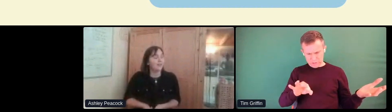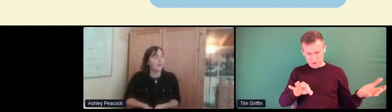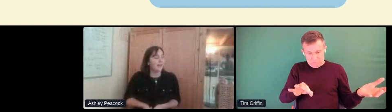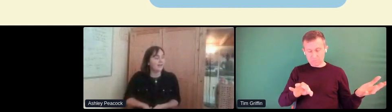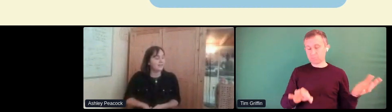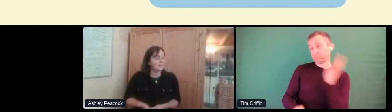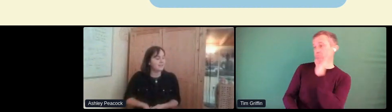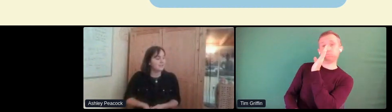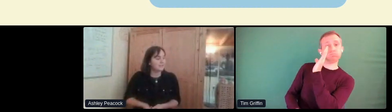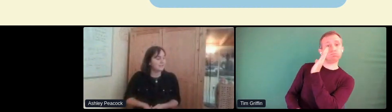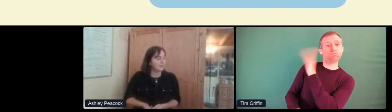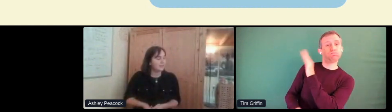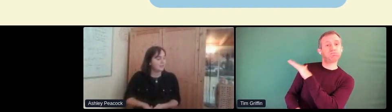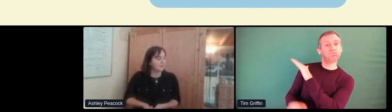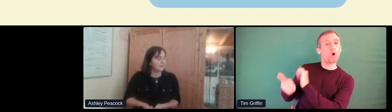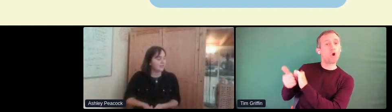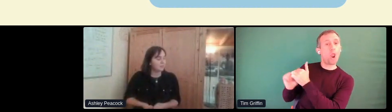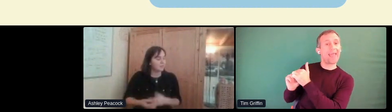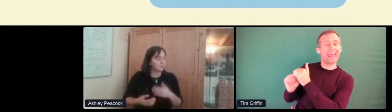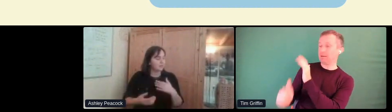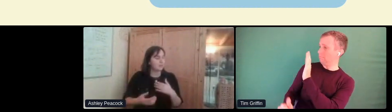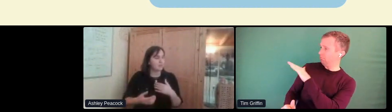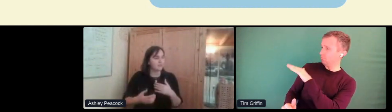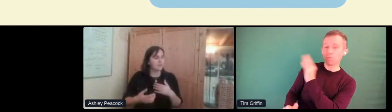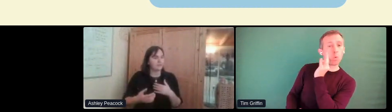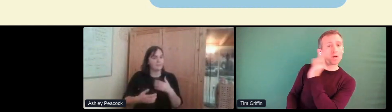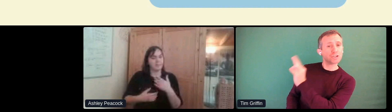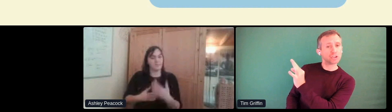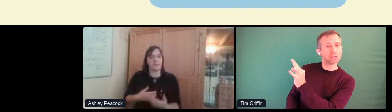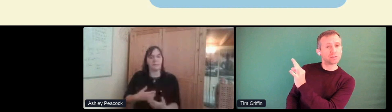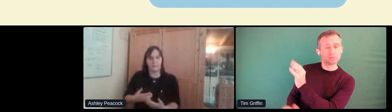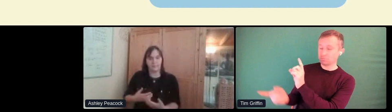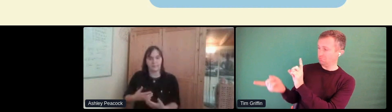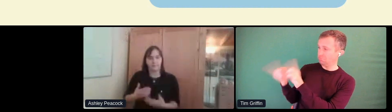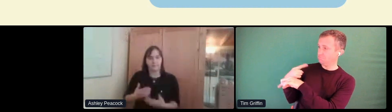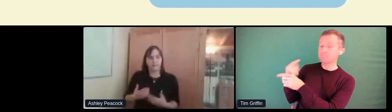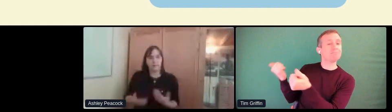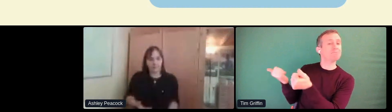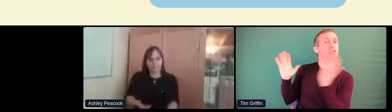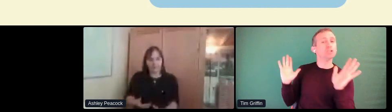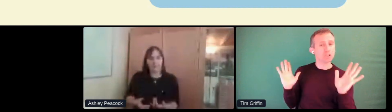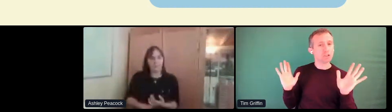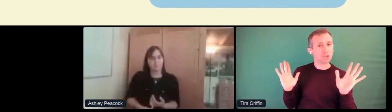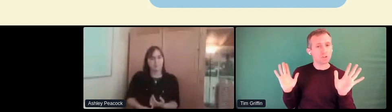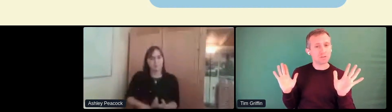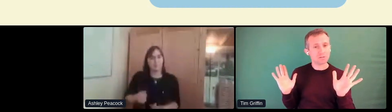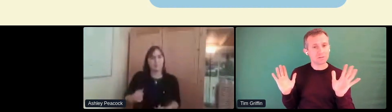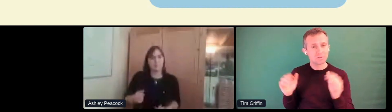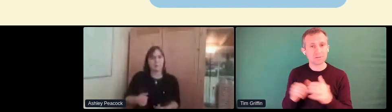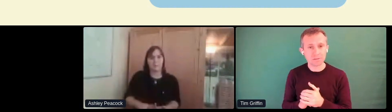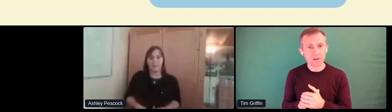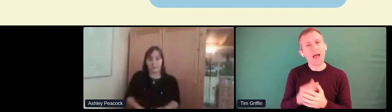and there's also the ability for me to read non-verbal communication body language facial